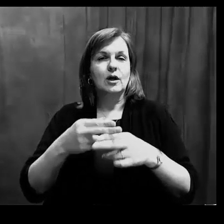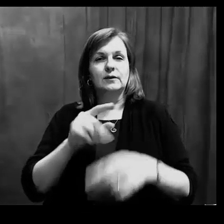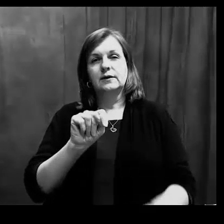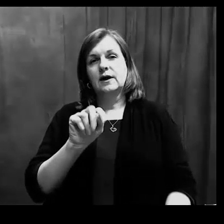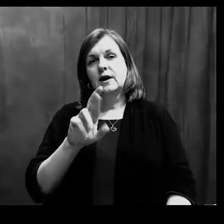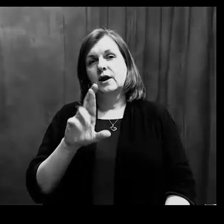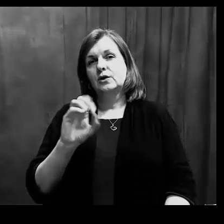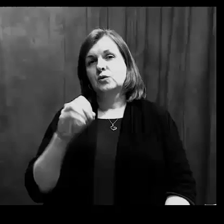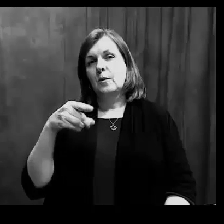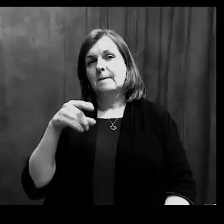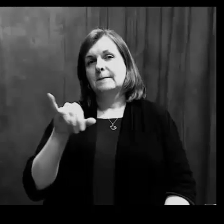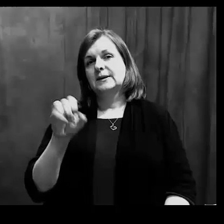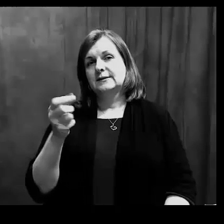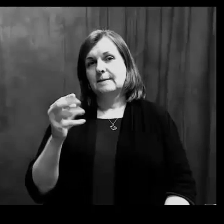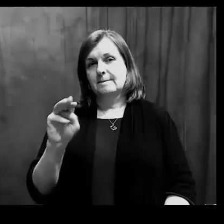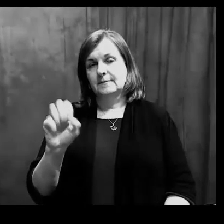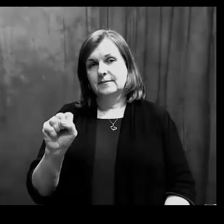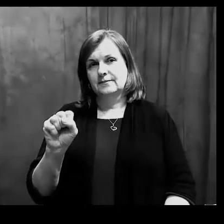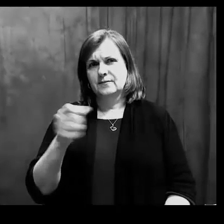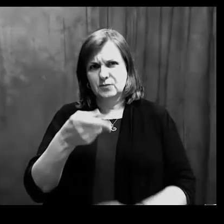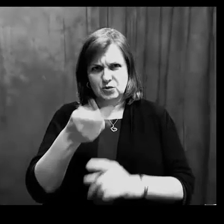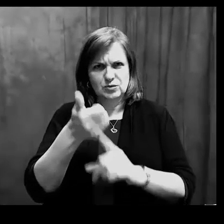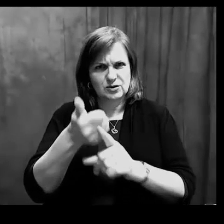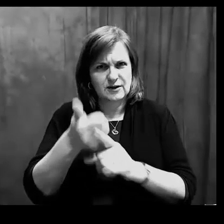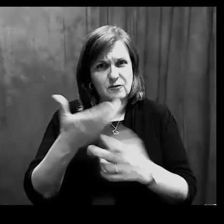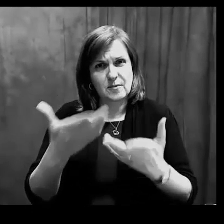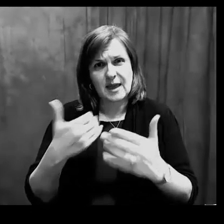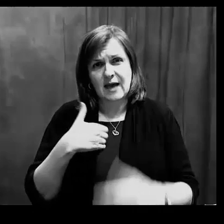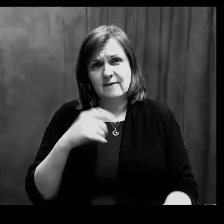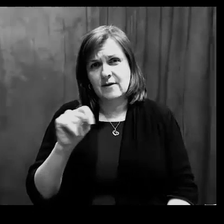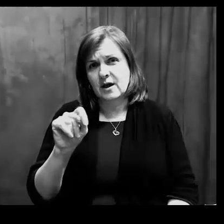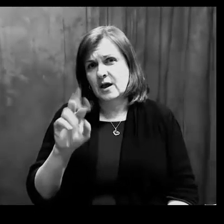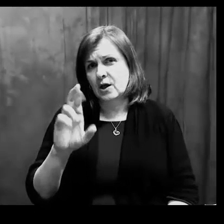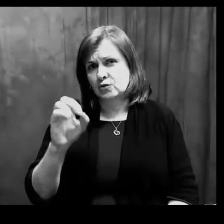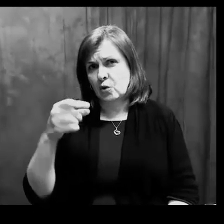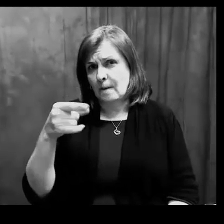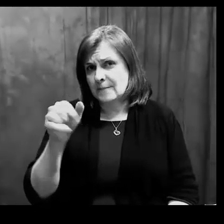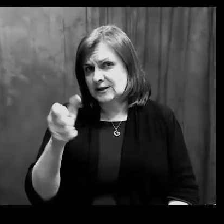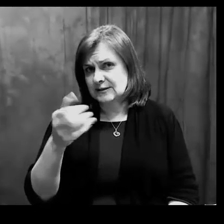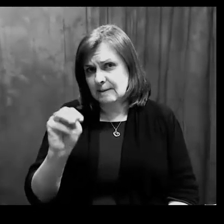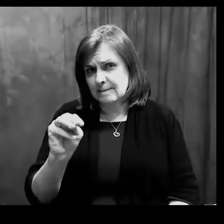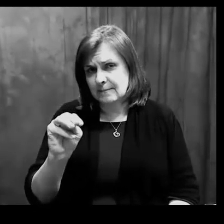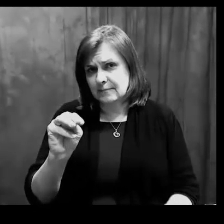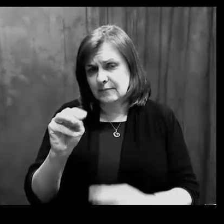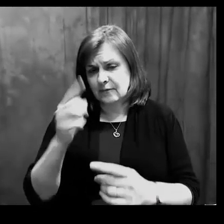are known as tropisms. So you may have a tropism to a particular thing